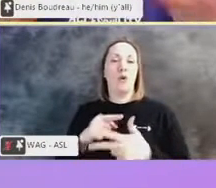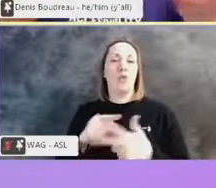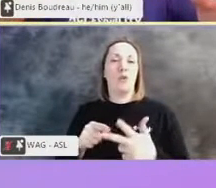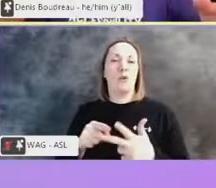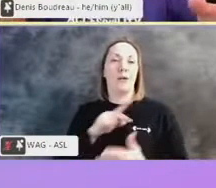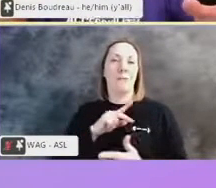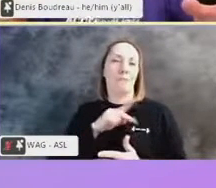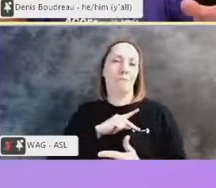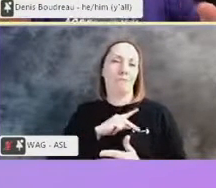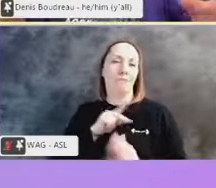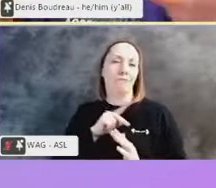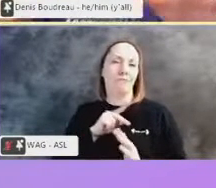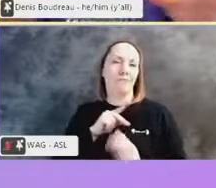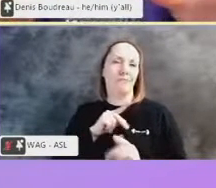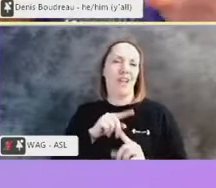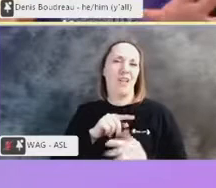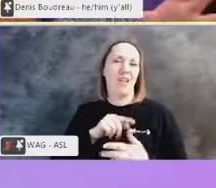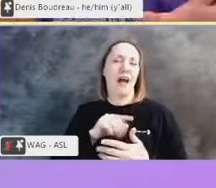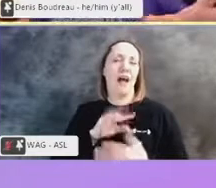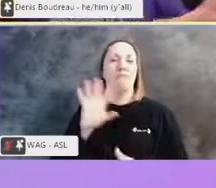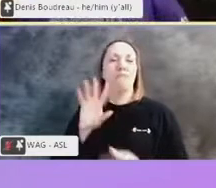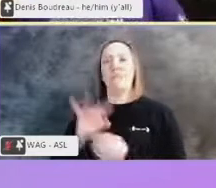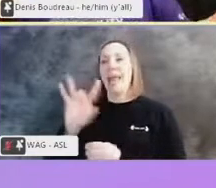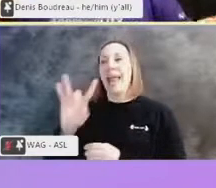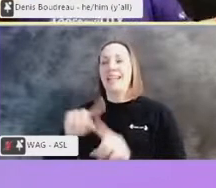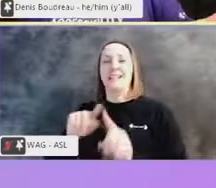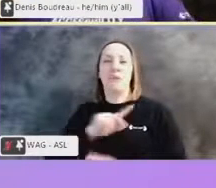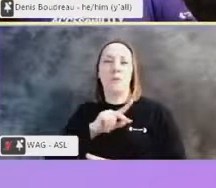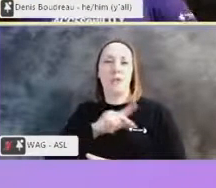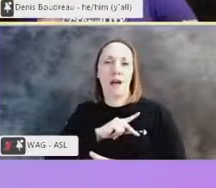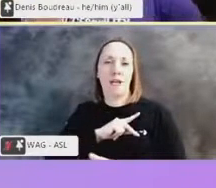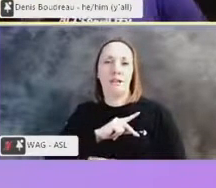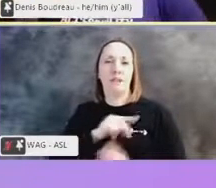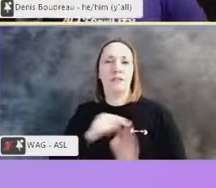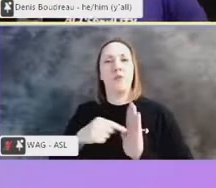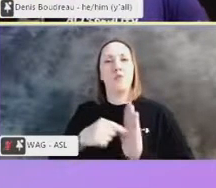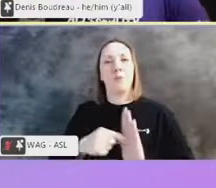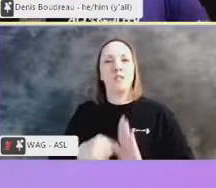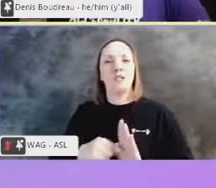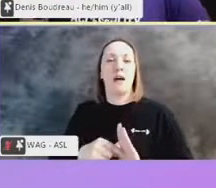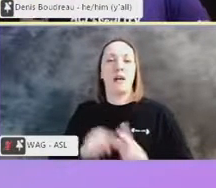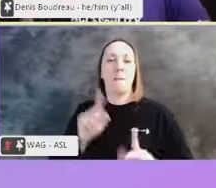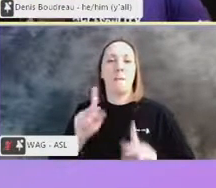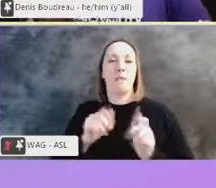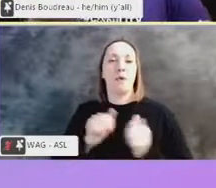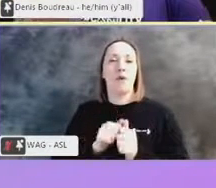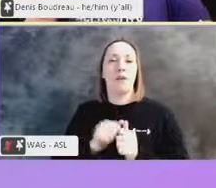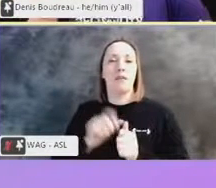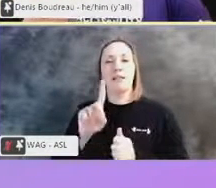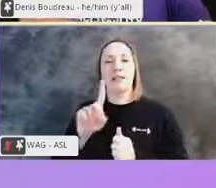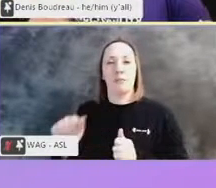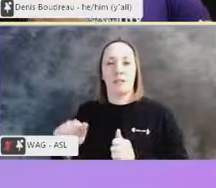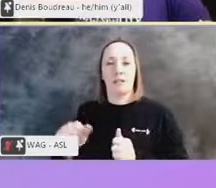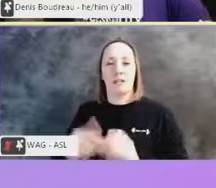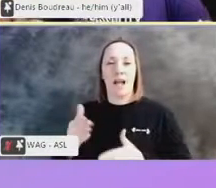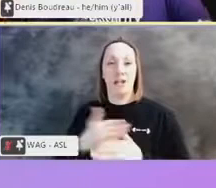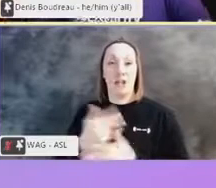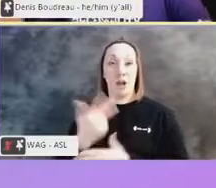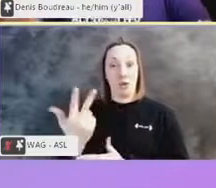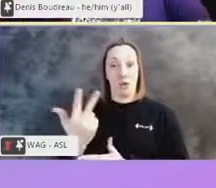also shares in the next couple pages that follow I am introducing introducing you to three . personas I created